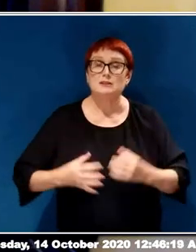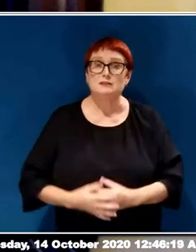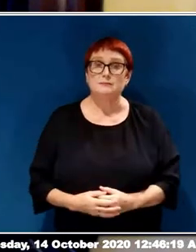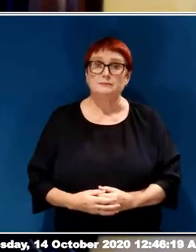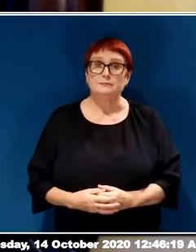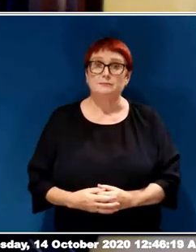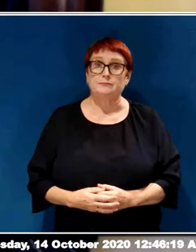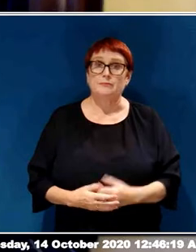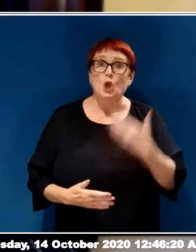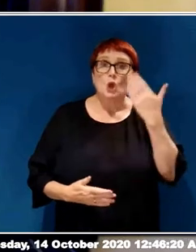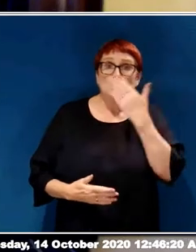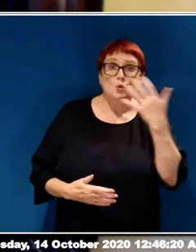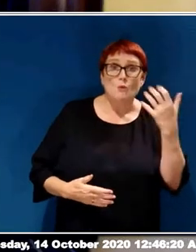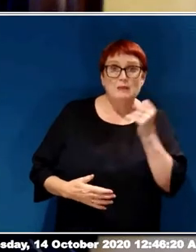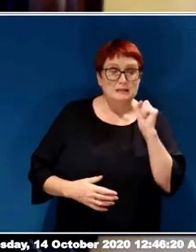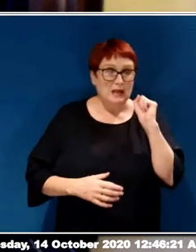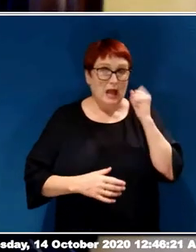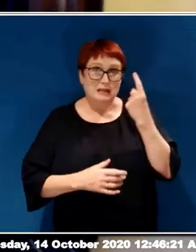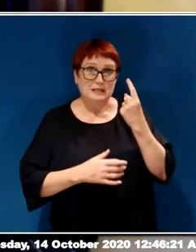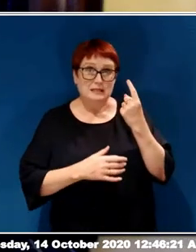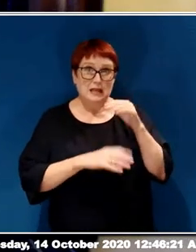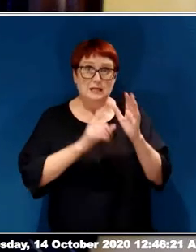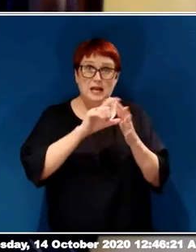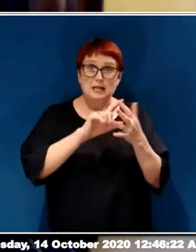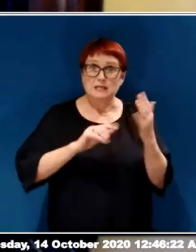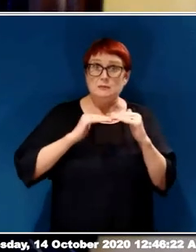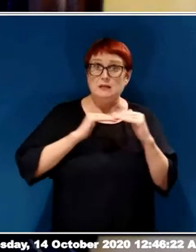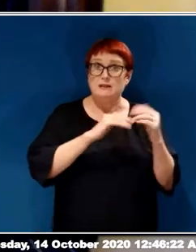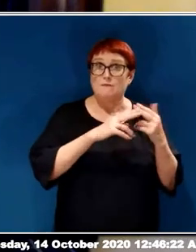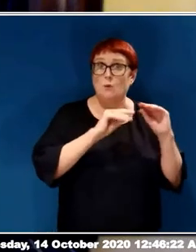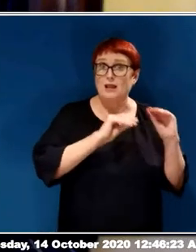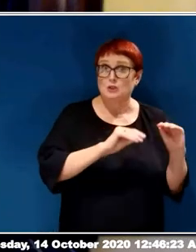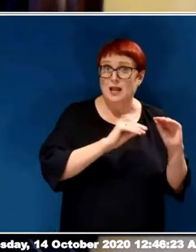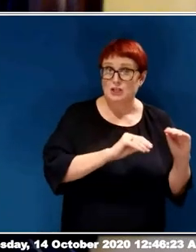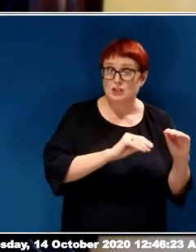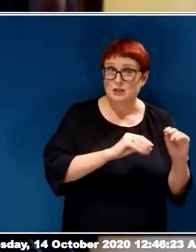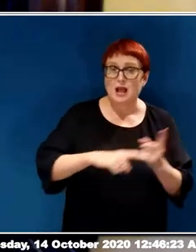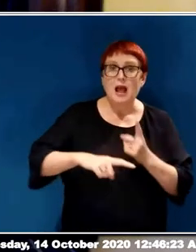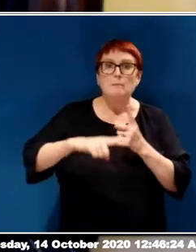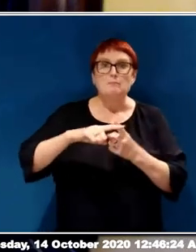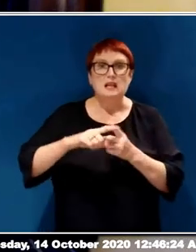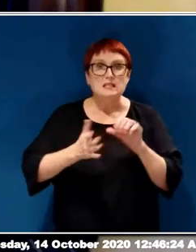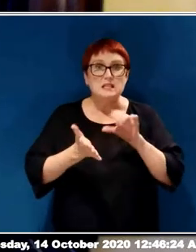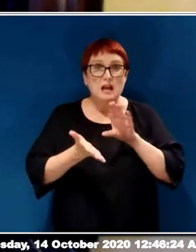the State legislation, and I would forgive them for being confused to know